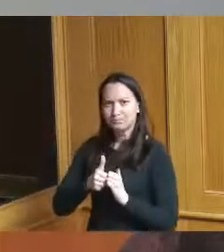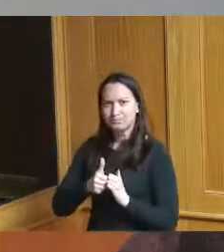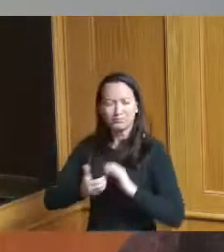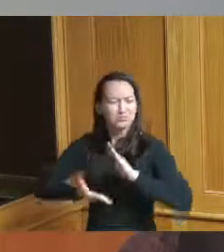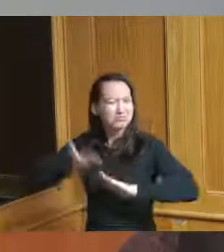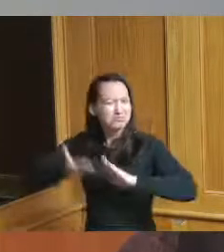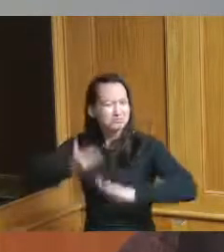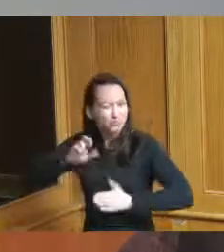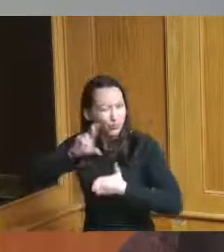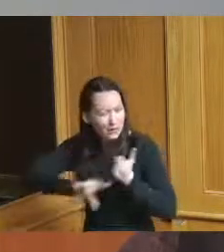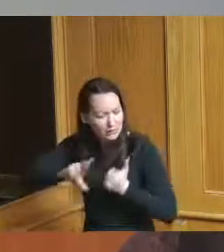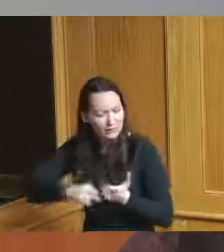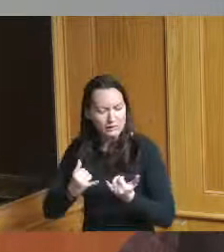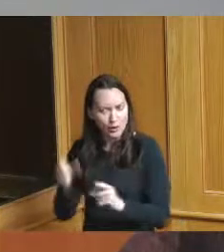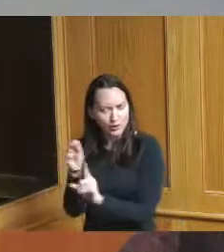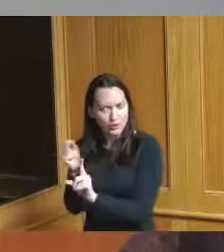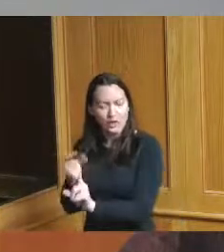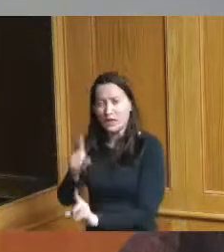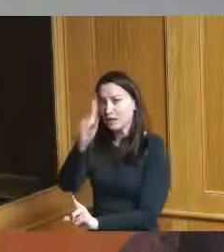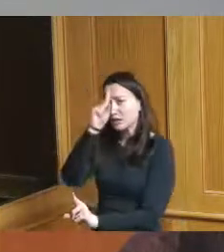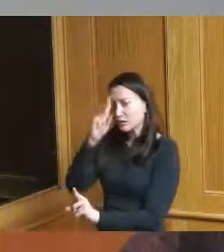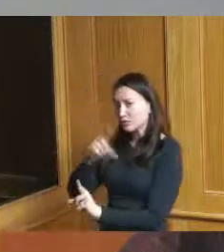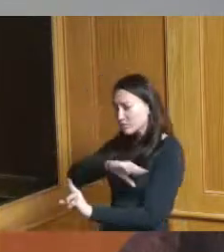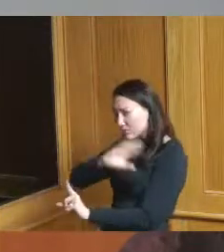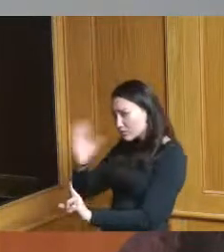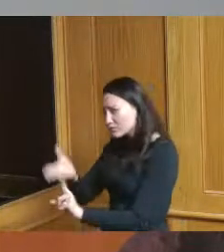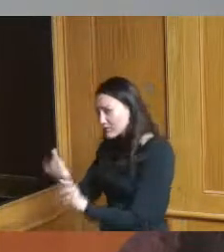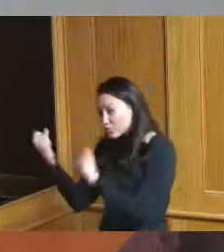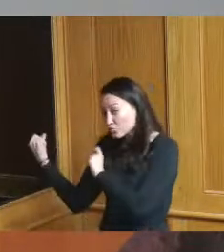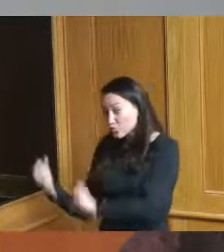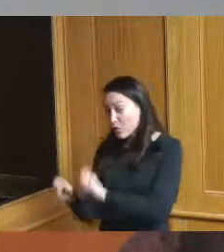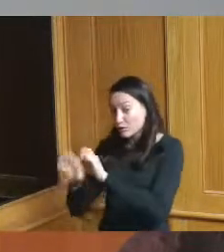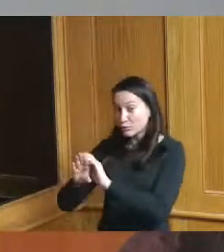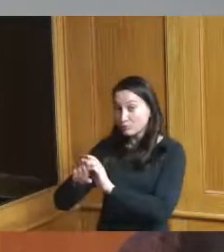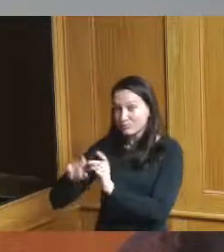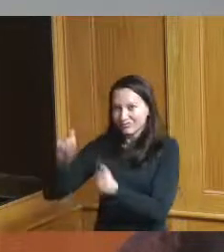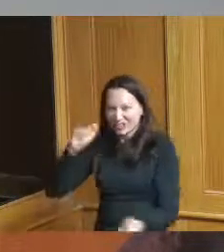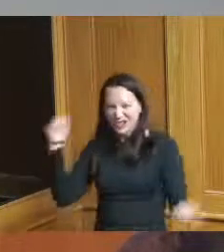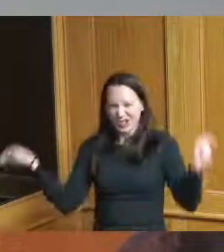and where we are right now that you think would change significantly in any of the data points